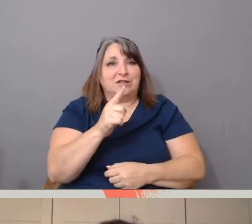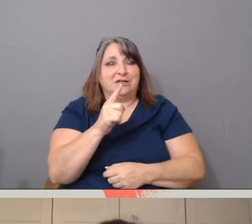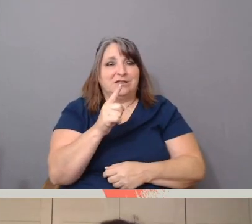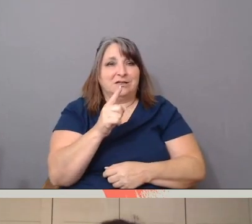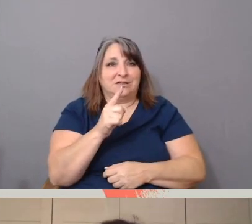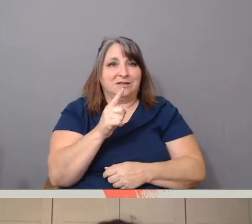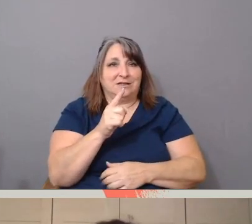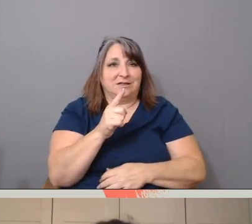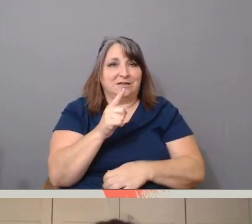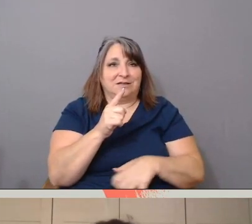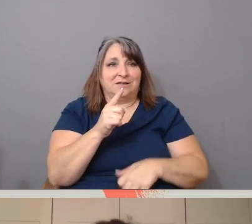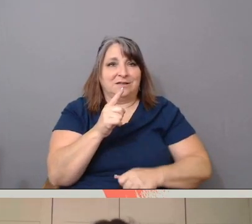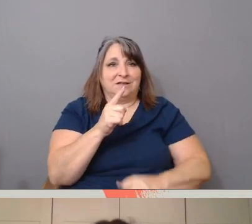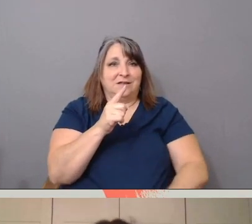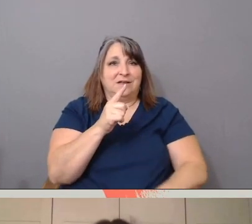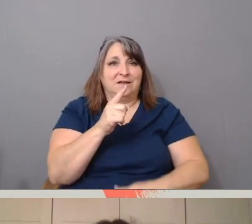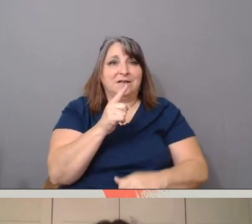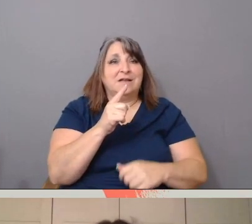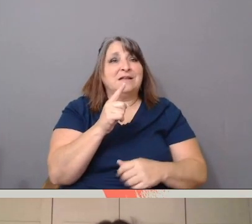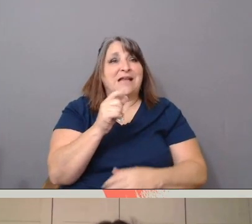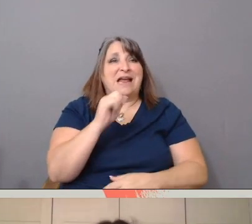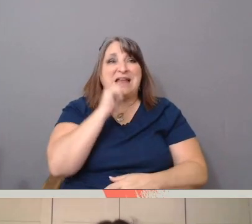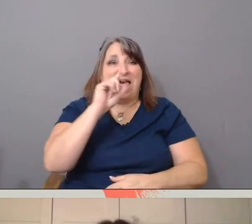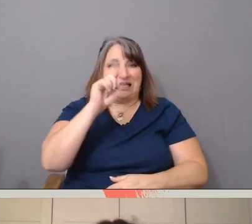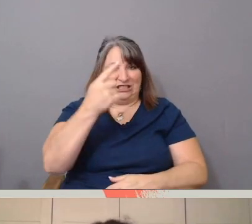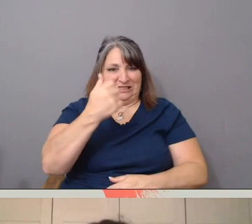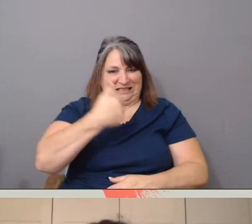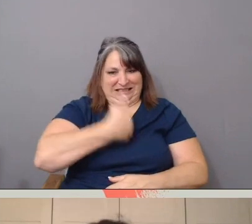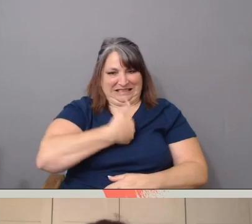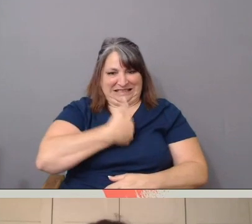not only looking at it yourself but also engaging in dialogue